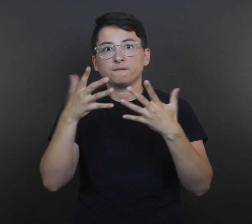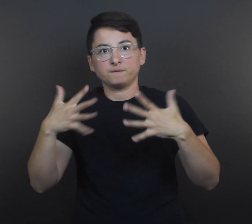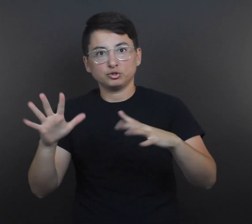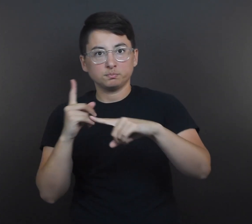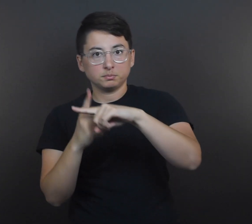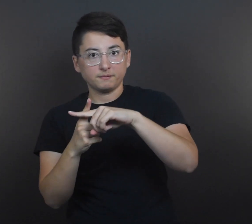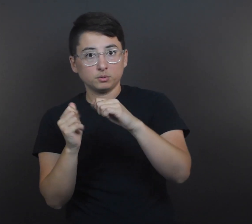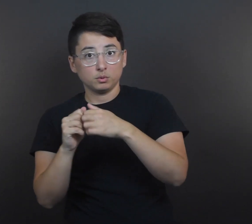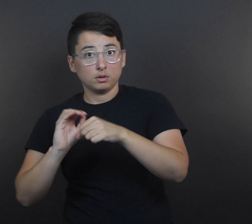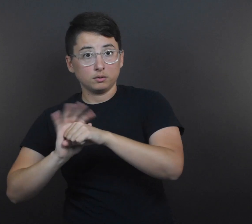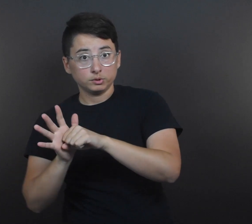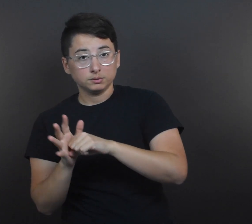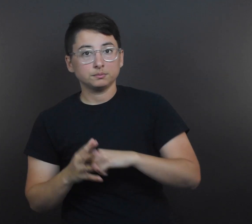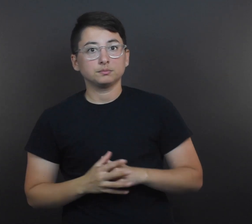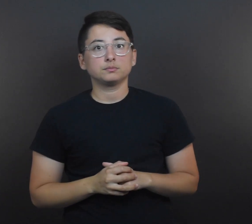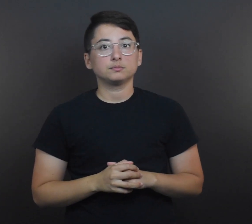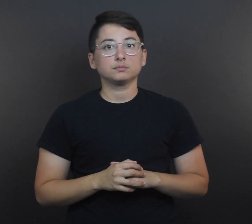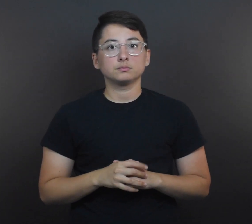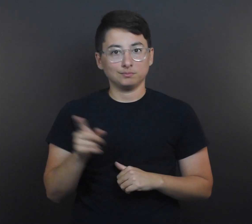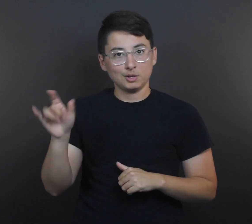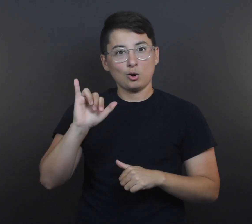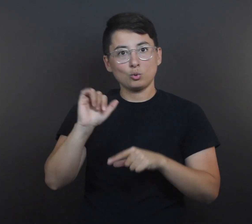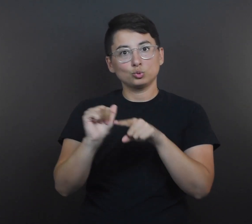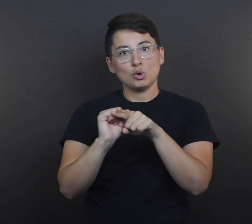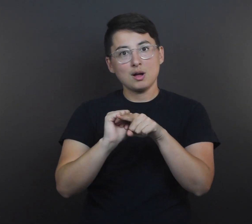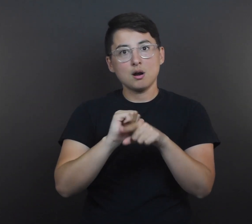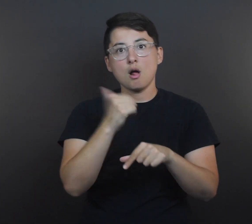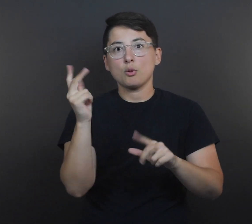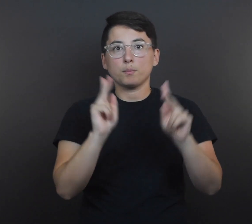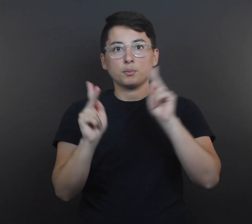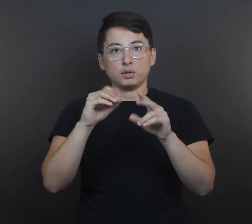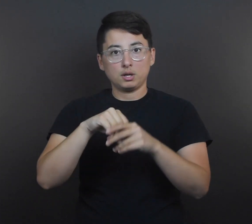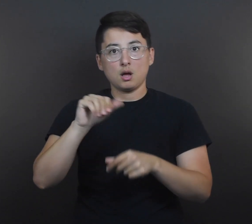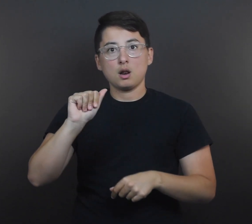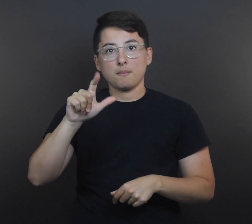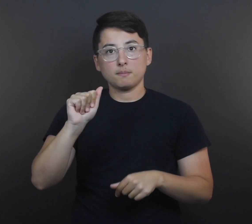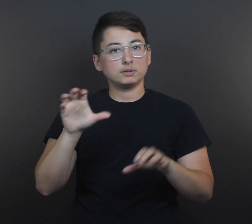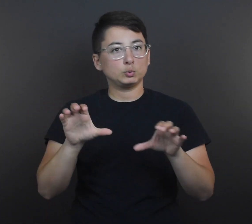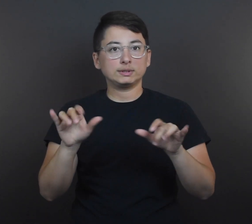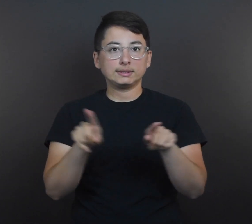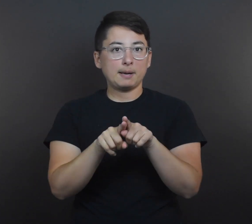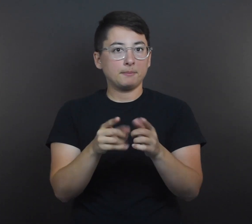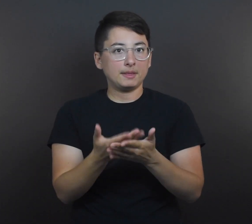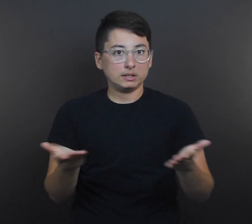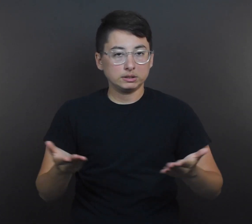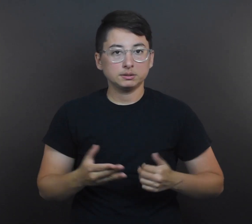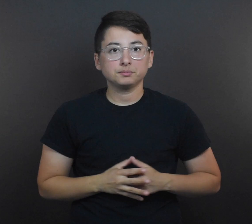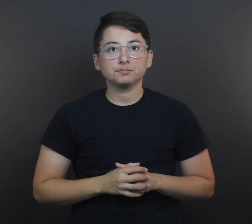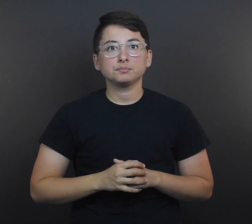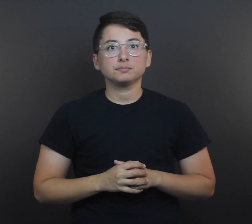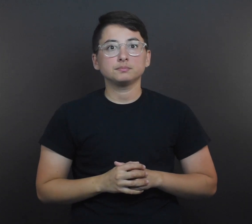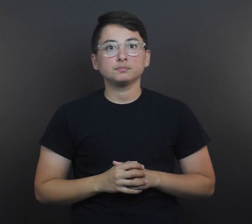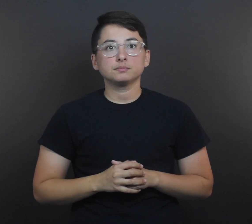with people who were infected with COVID-19. He also trained others in Alabama to do the same.